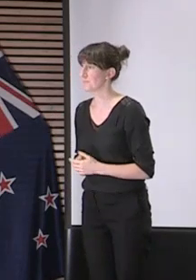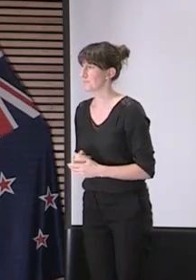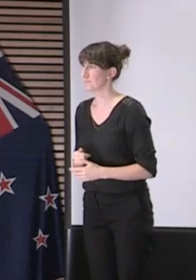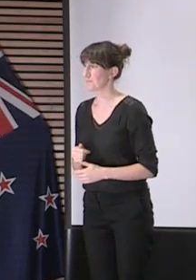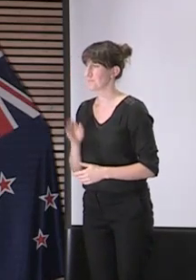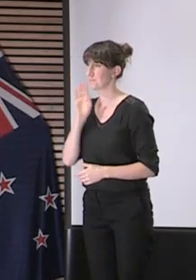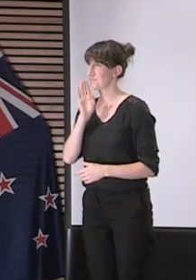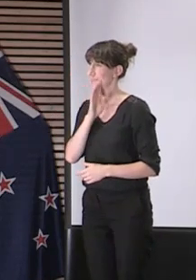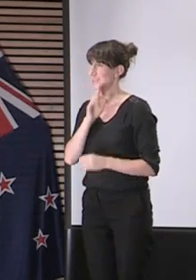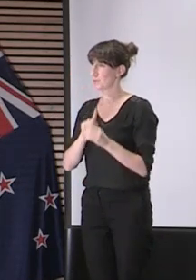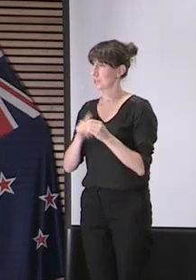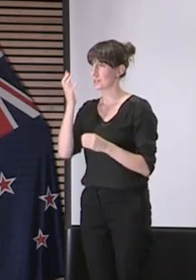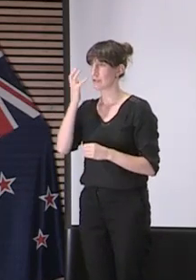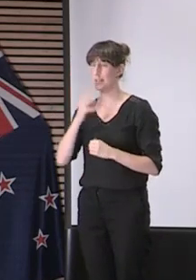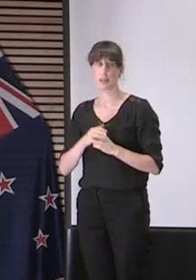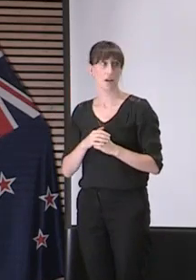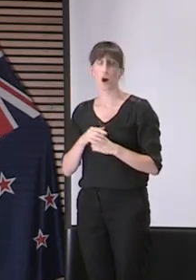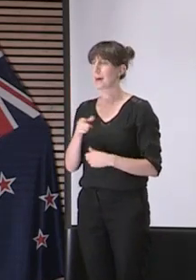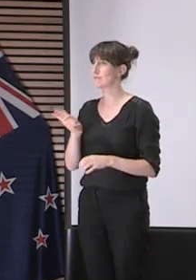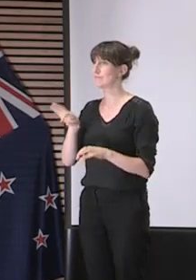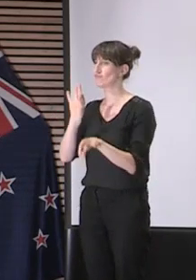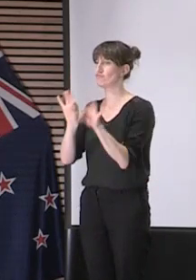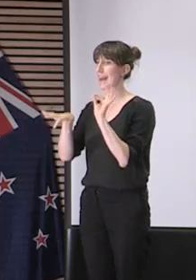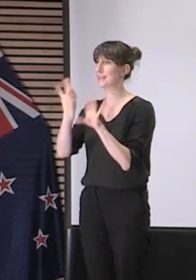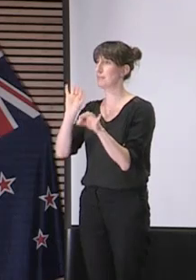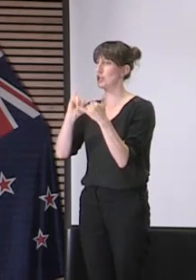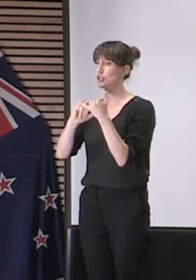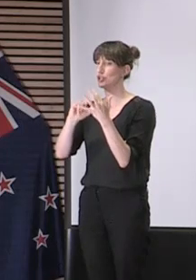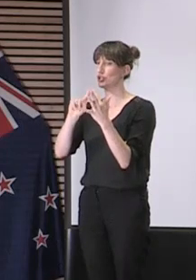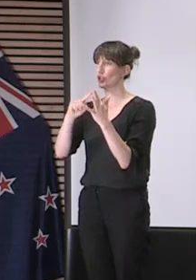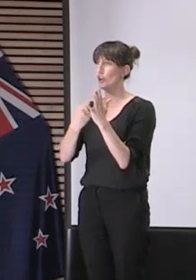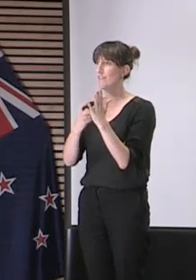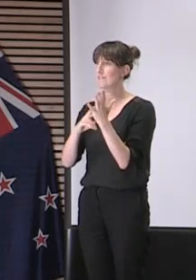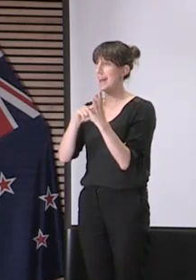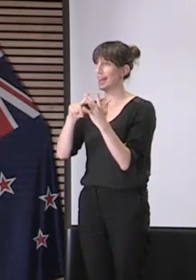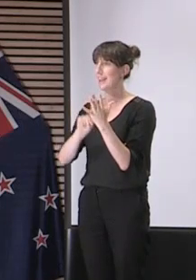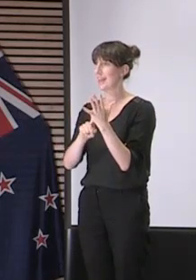that. Do you have any update on when the surveillance testing might start?